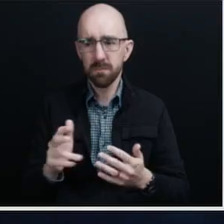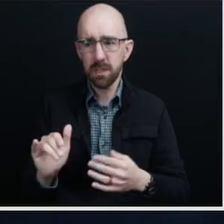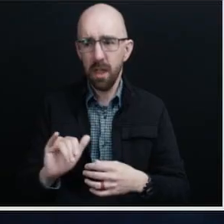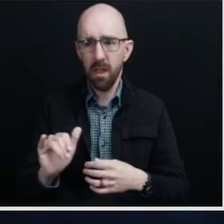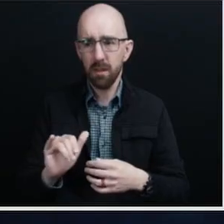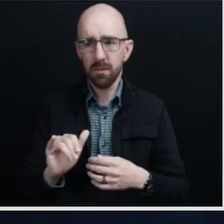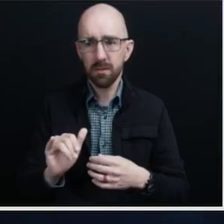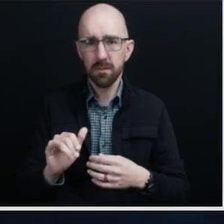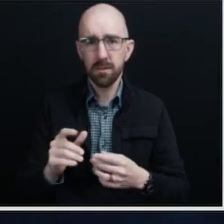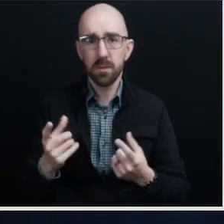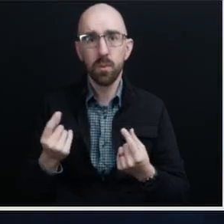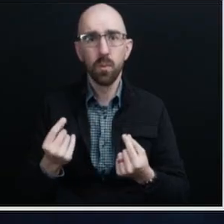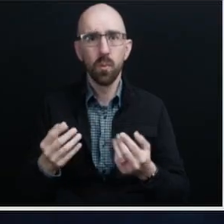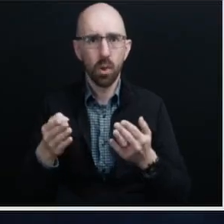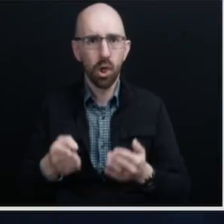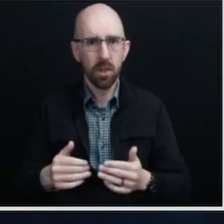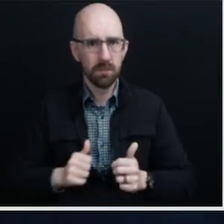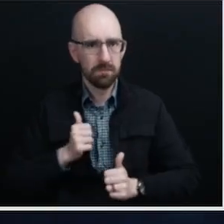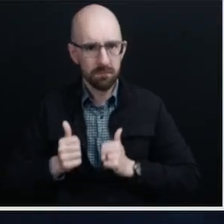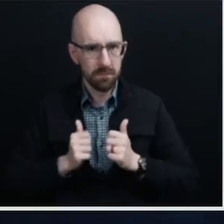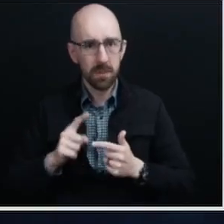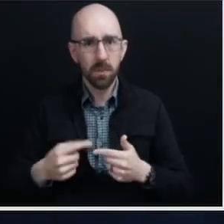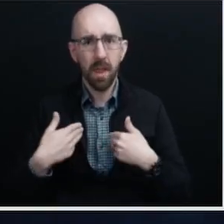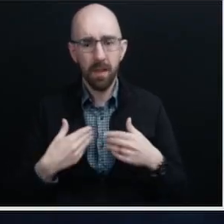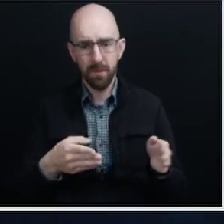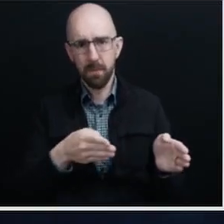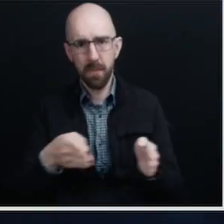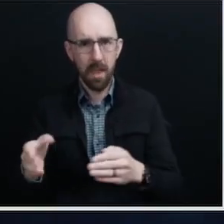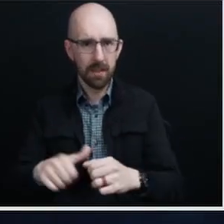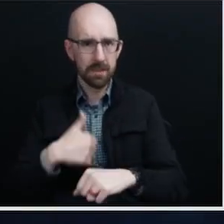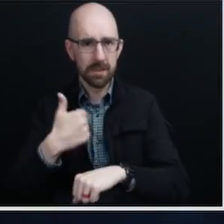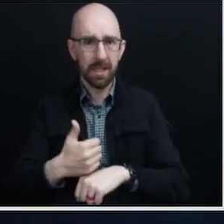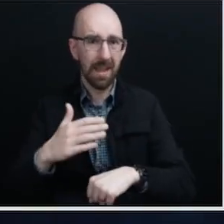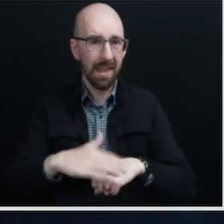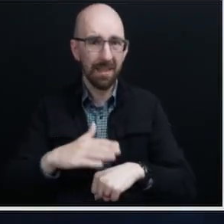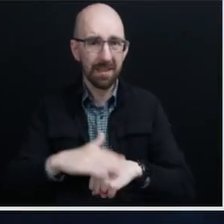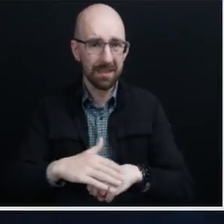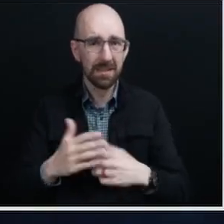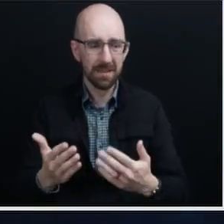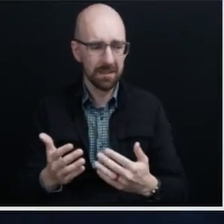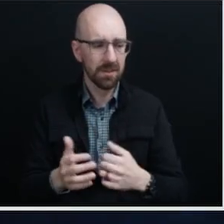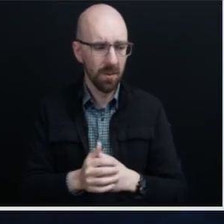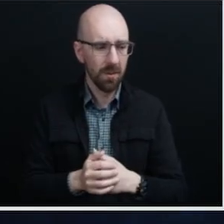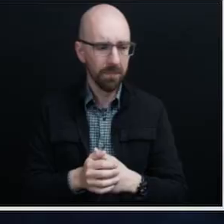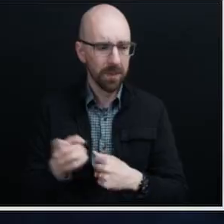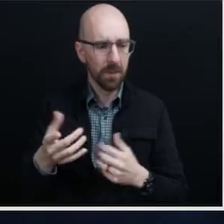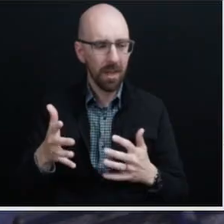doer to have a plan in place at least. So um so you were kind of getting your ducks in a row and